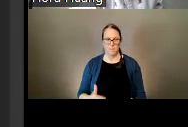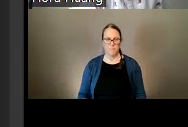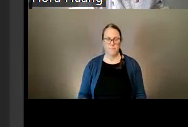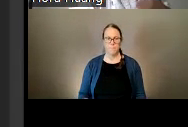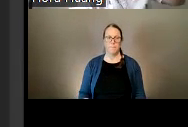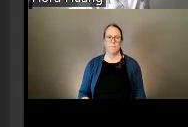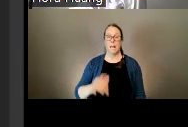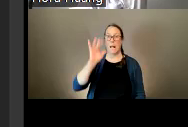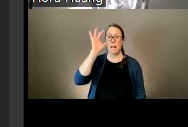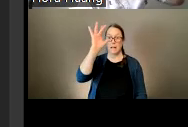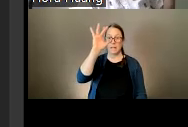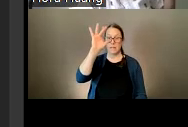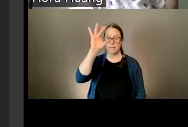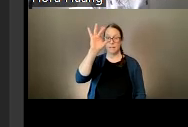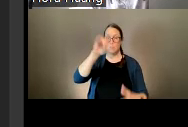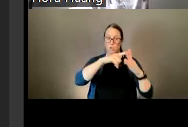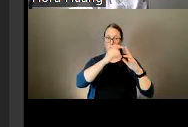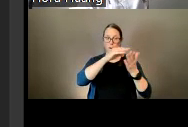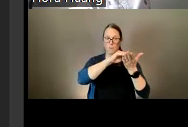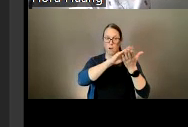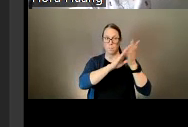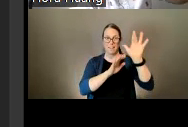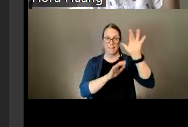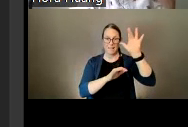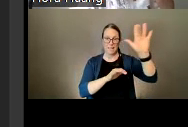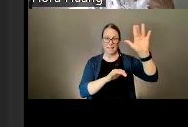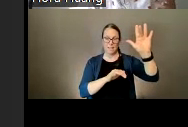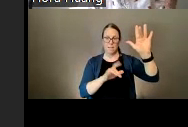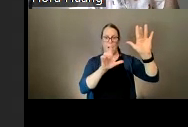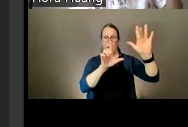so it's at the very start of the document, in front of the L, which is our first word.